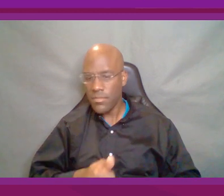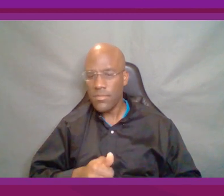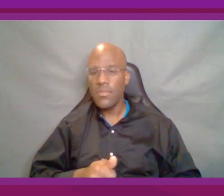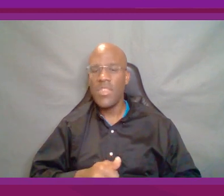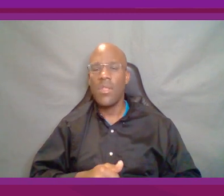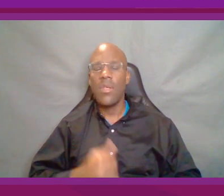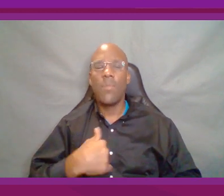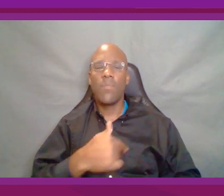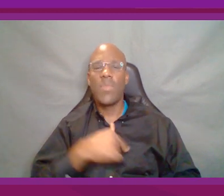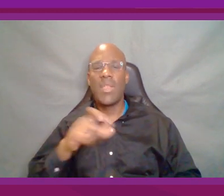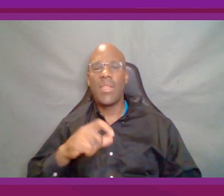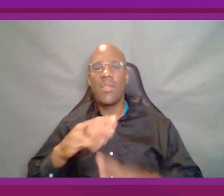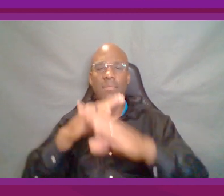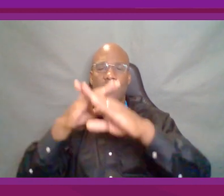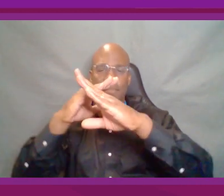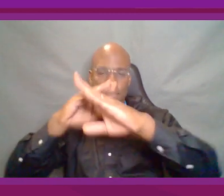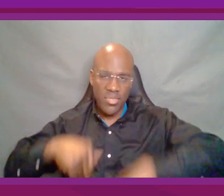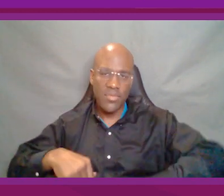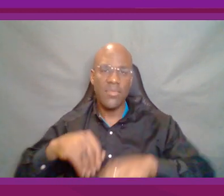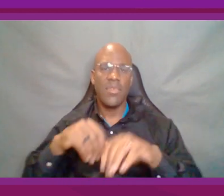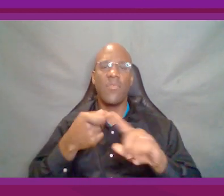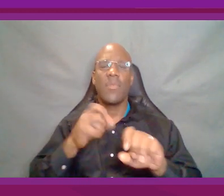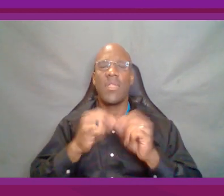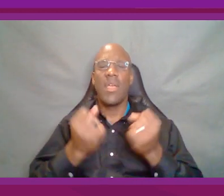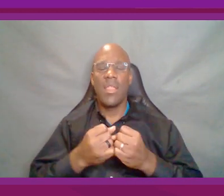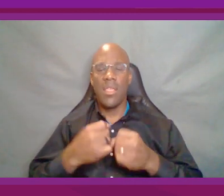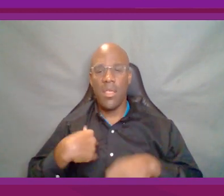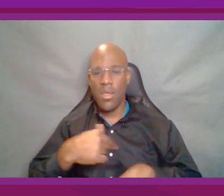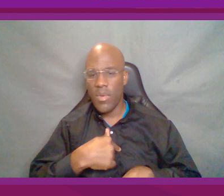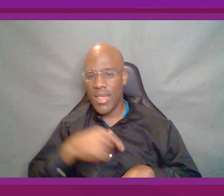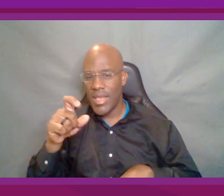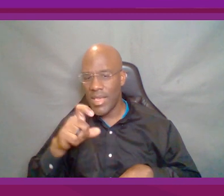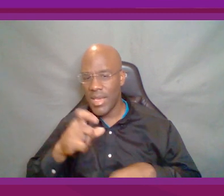so if we can break down and look at who do we want in the workforce, what do we need,